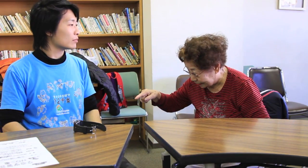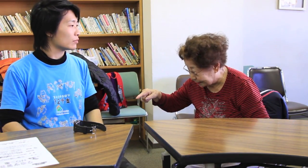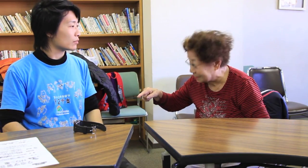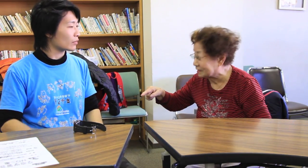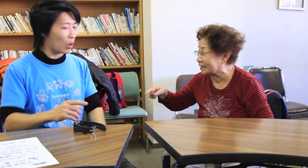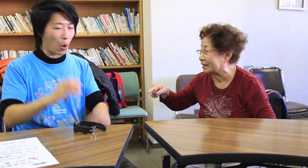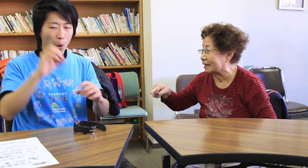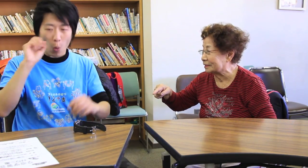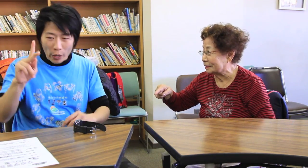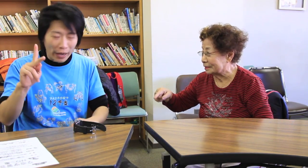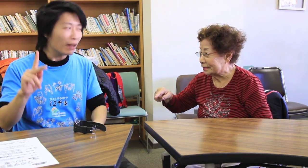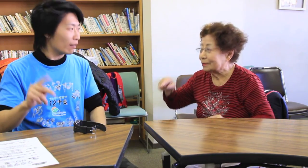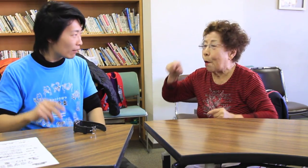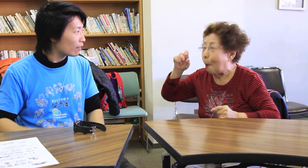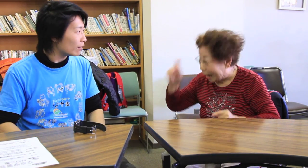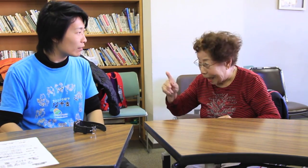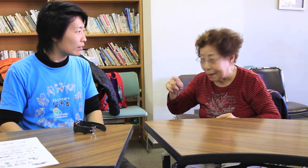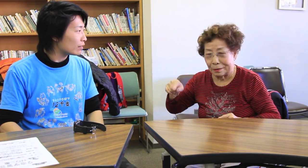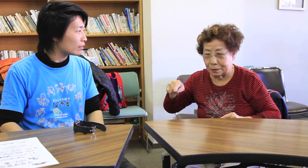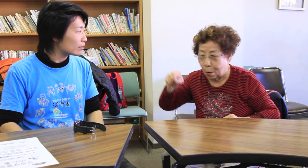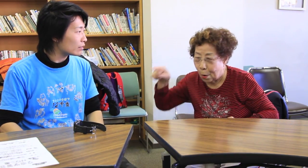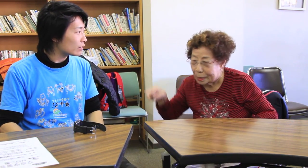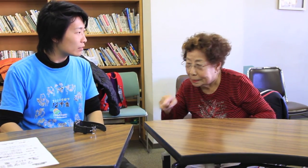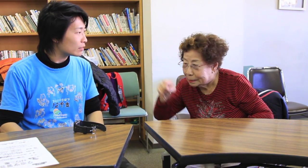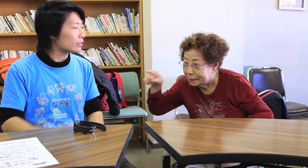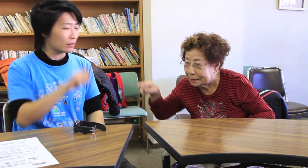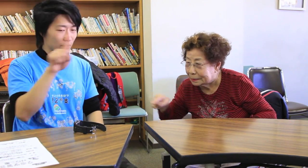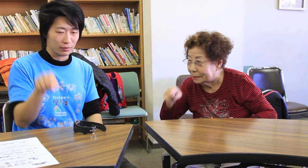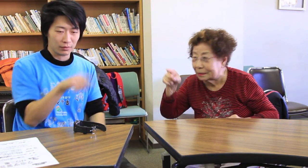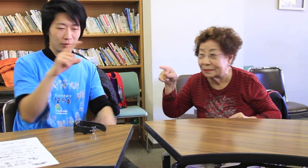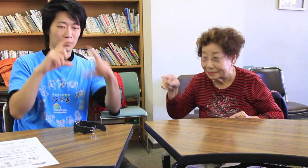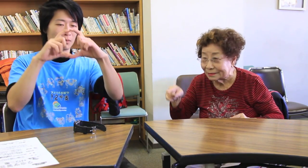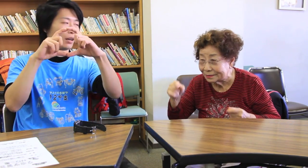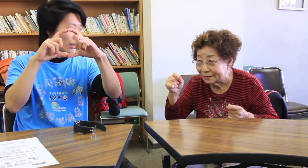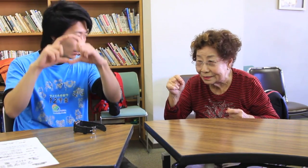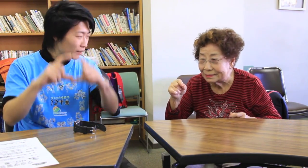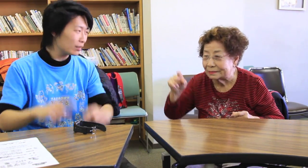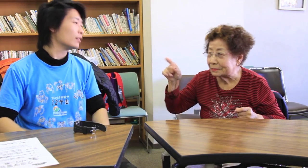Signing at home was allowed. But not outside.